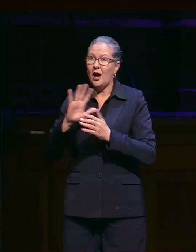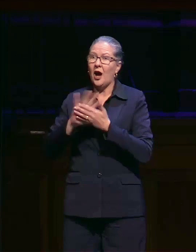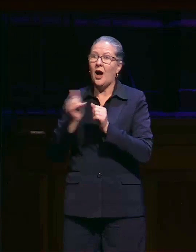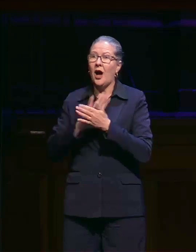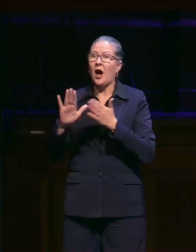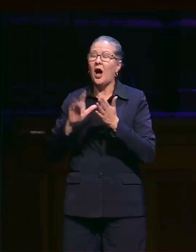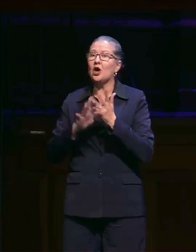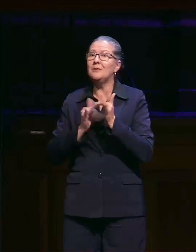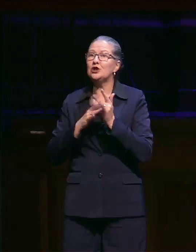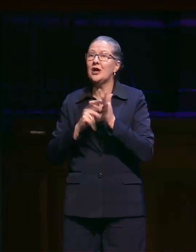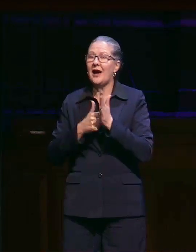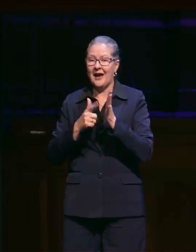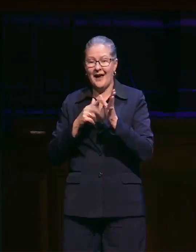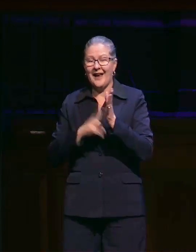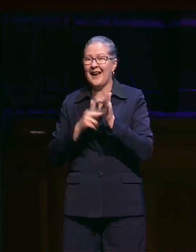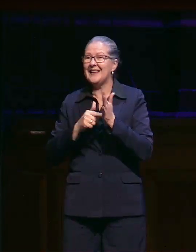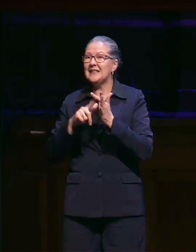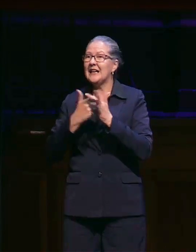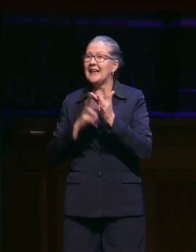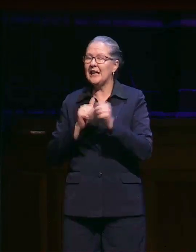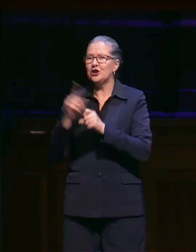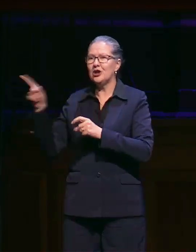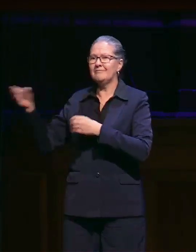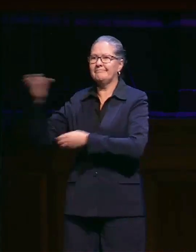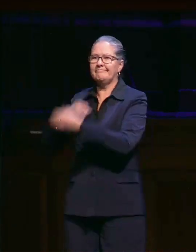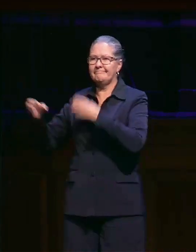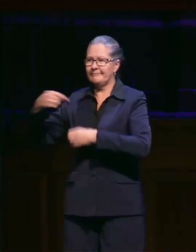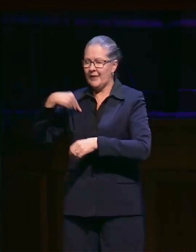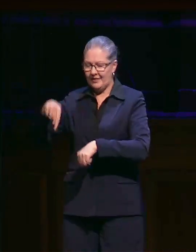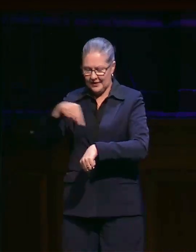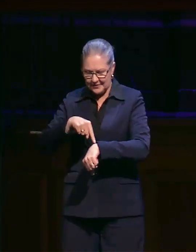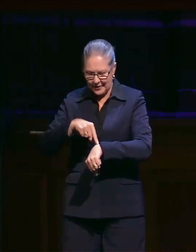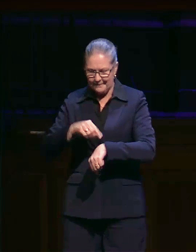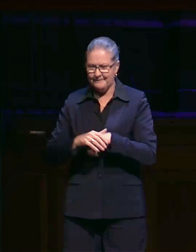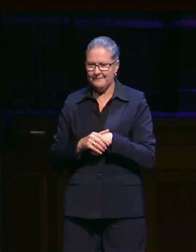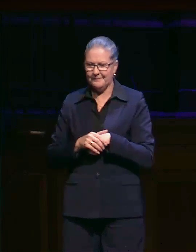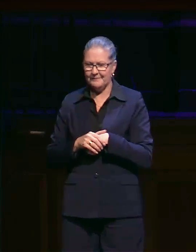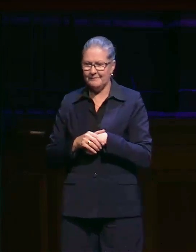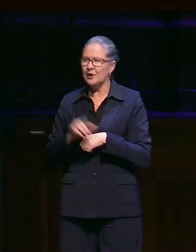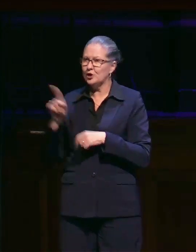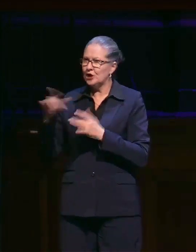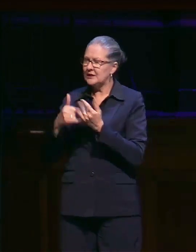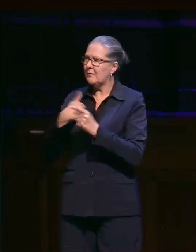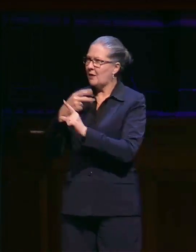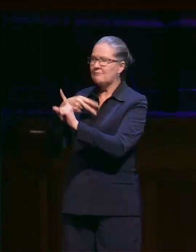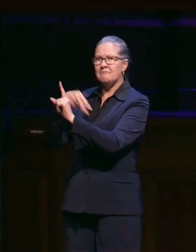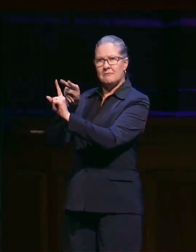fill in for me at that time instead she is what I call a mentor and friend or a